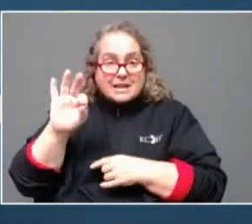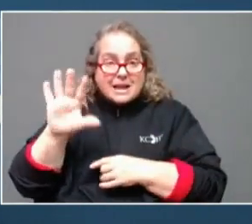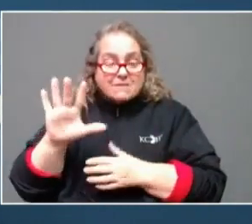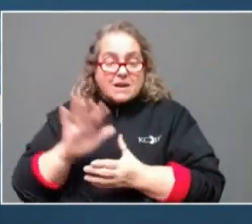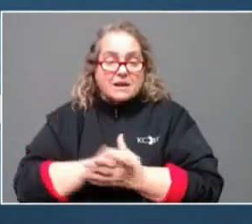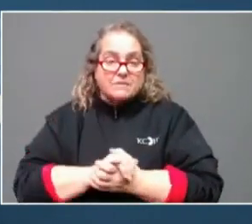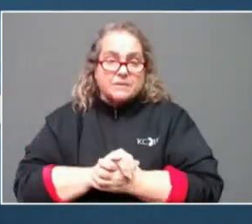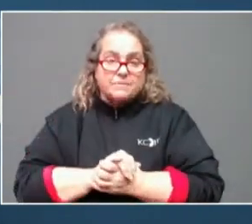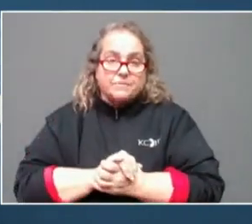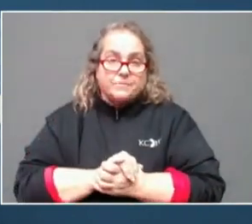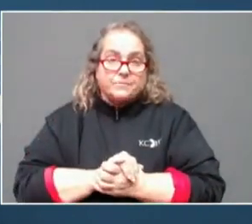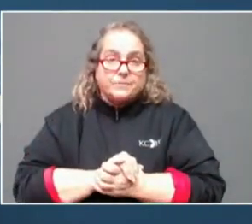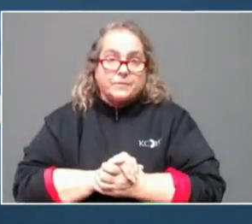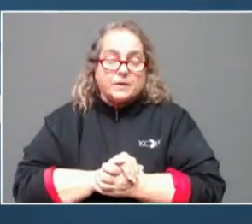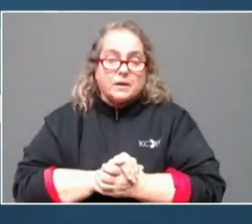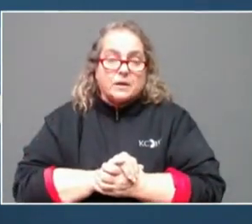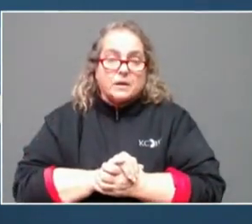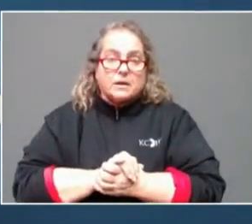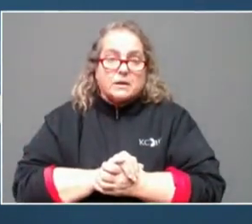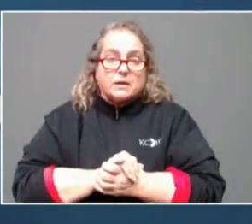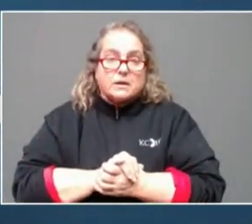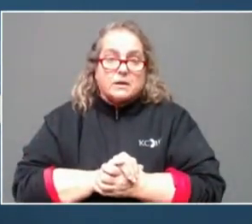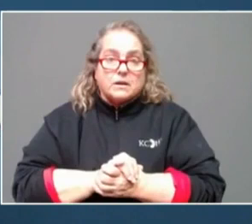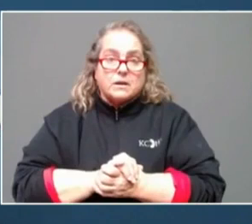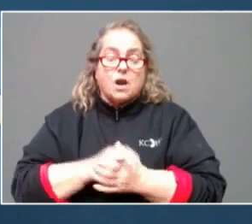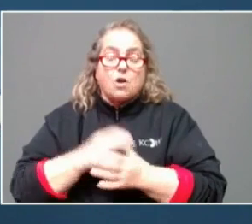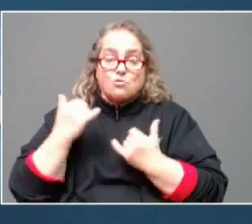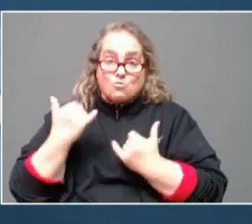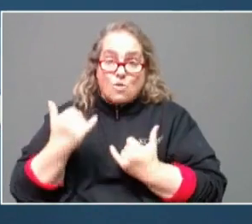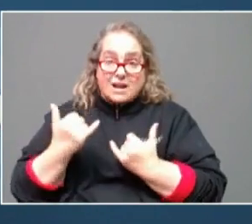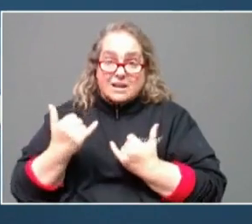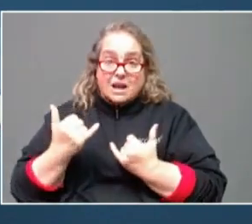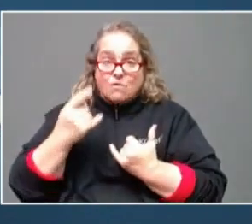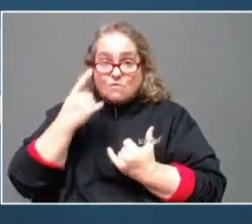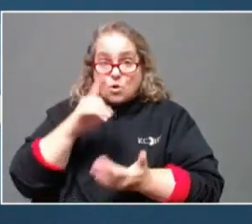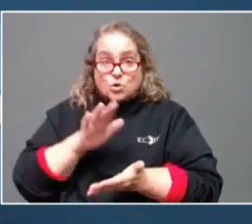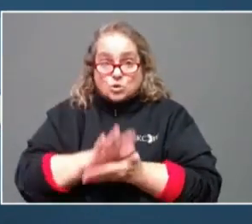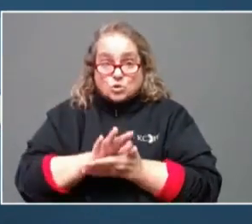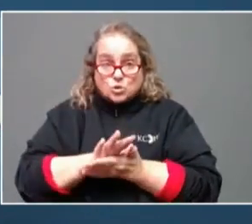Well, while the right now for school assistants were certainly providing